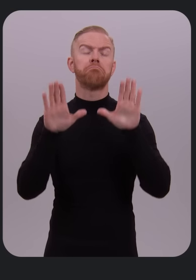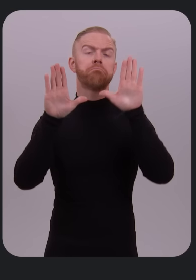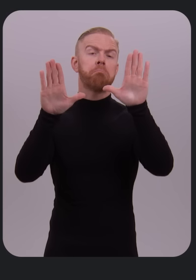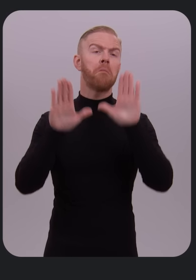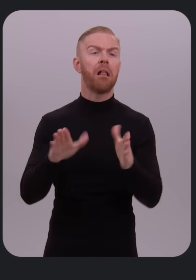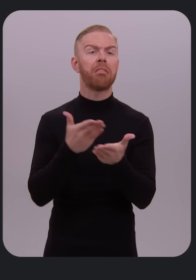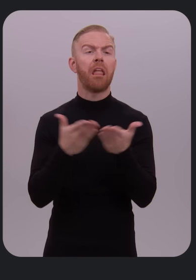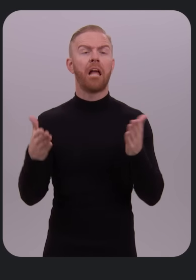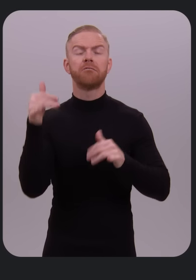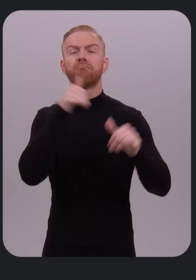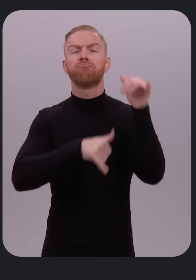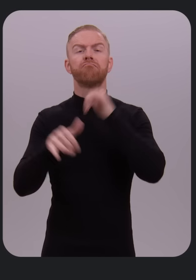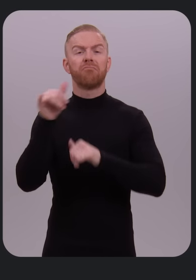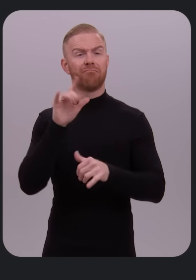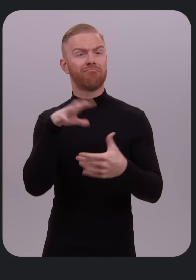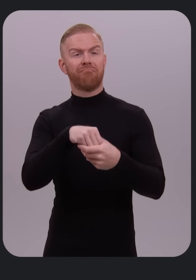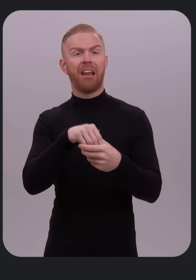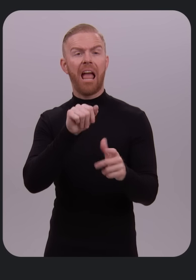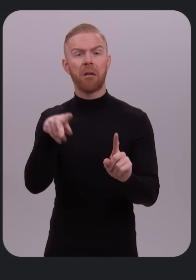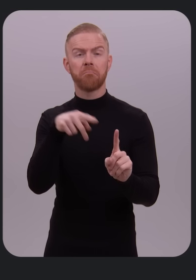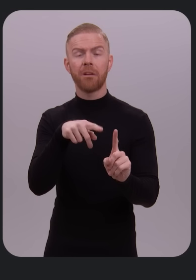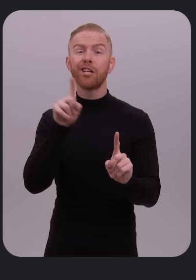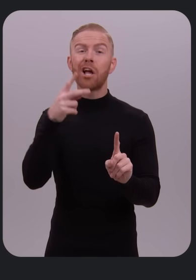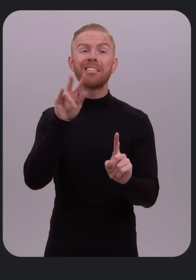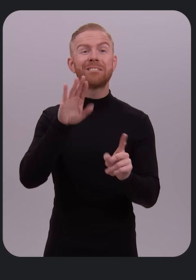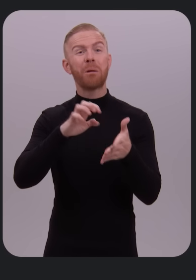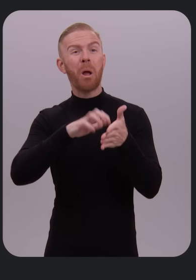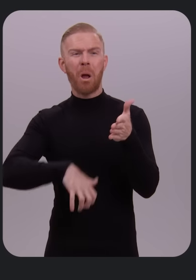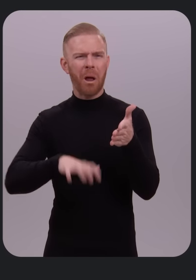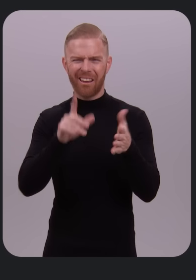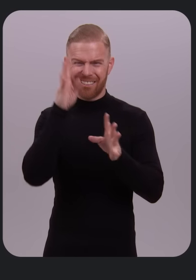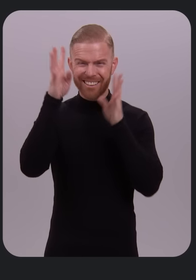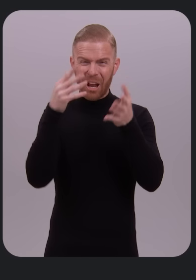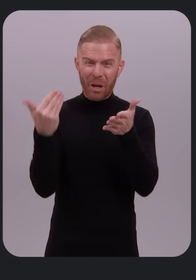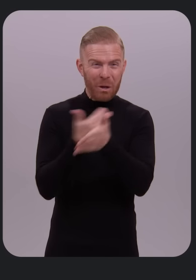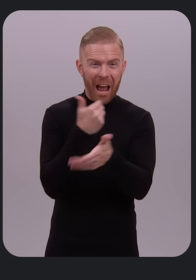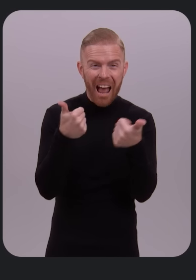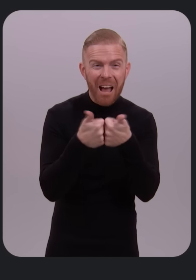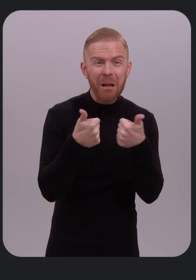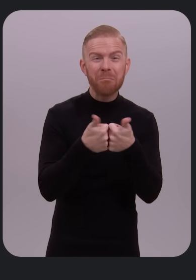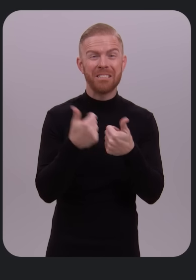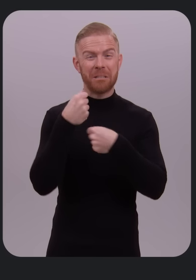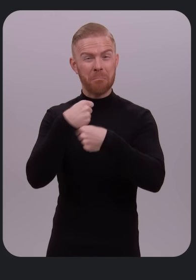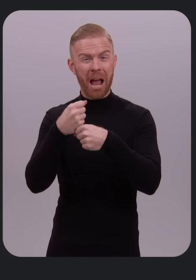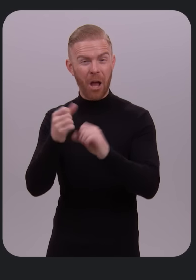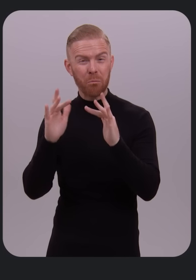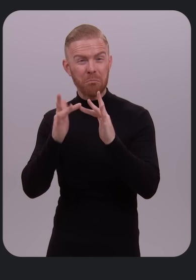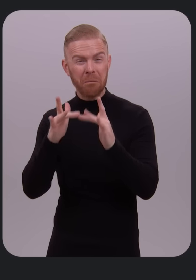They're not just vibe coding, they're inventing entire games and making fully featured websites in minutes.